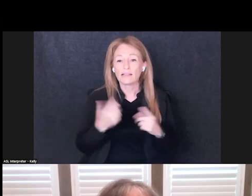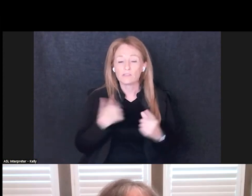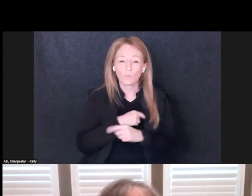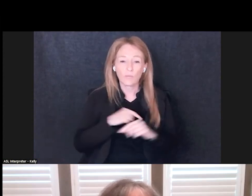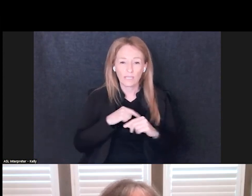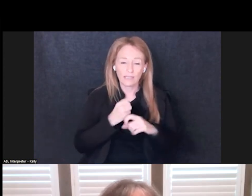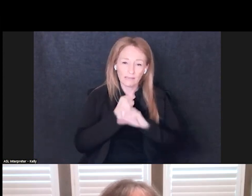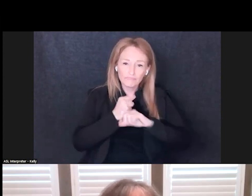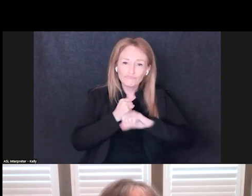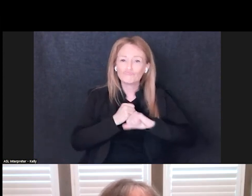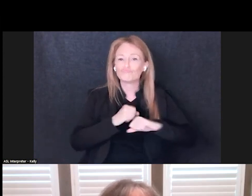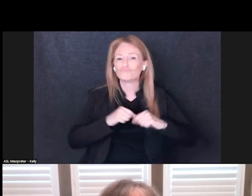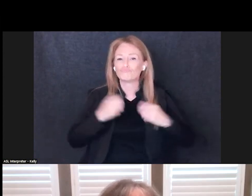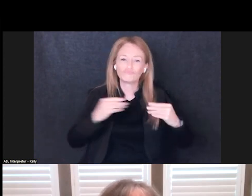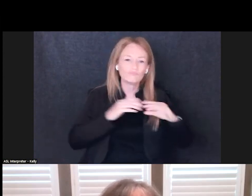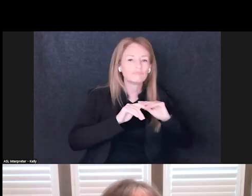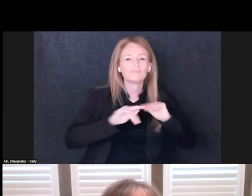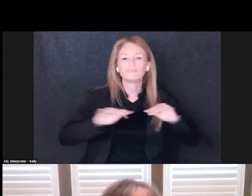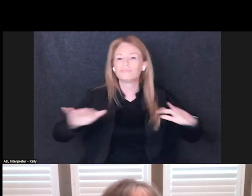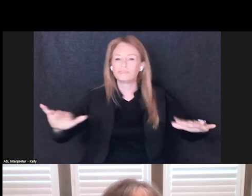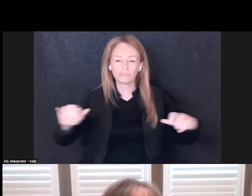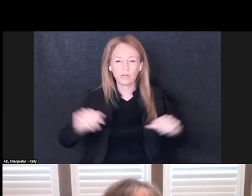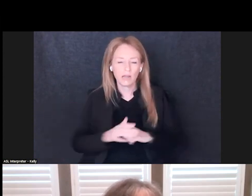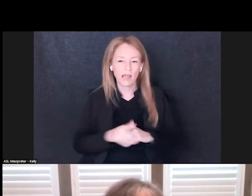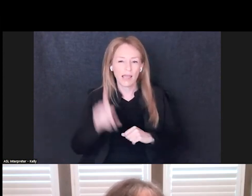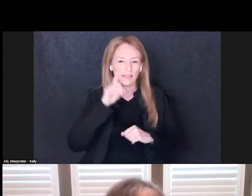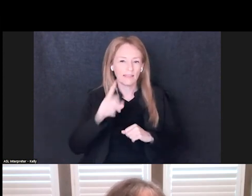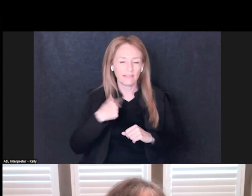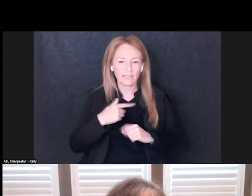I THINK THE INTERESTS WILL GROW IN 988 IN THE